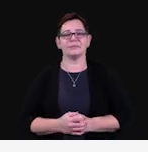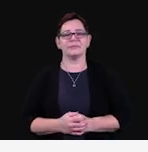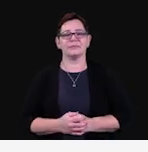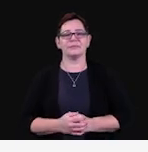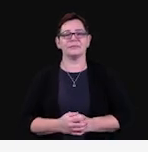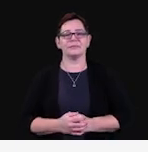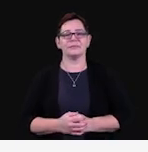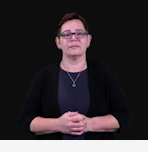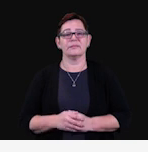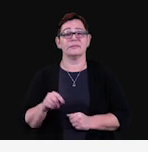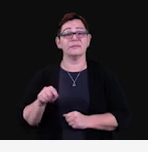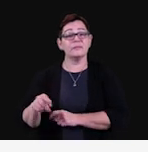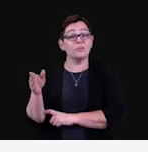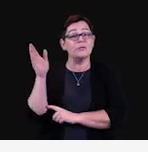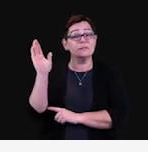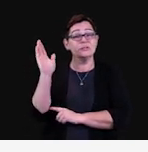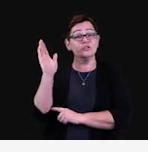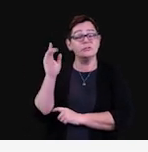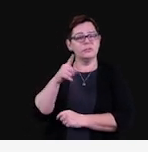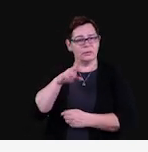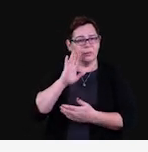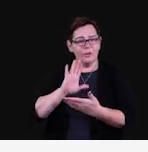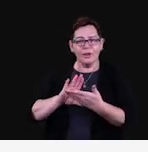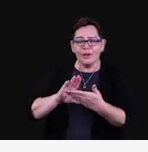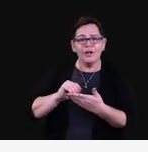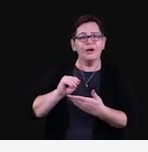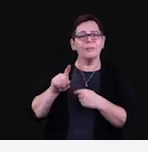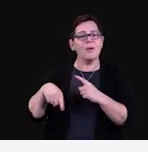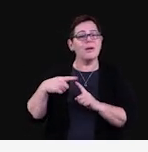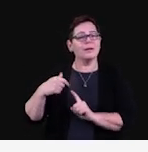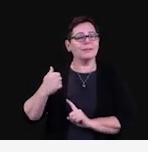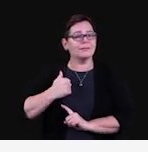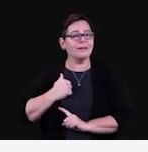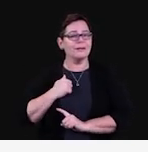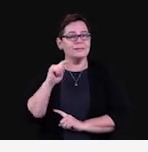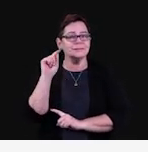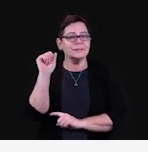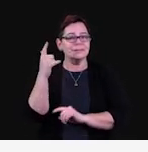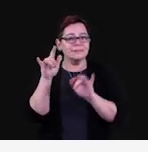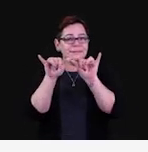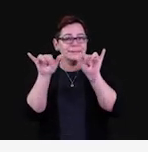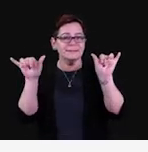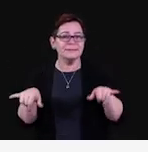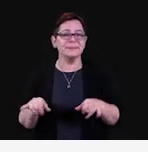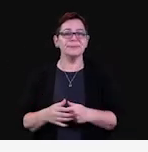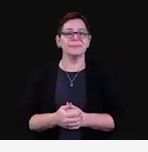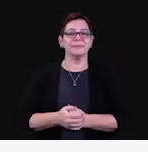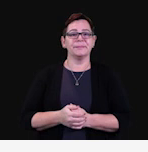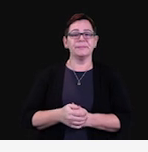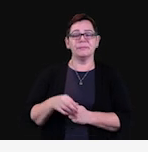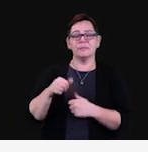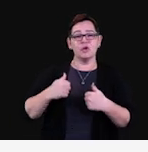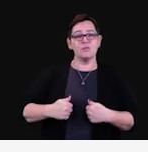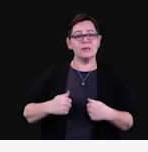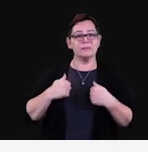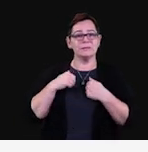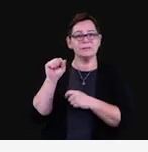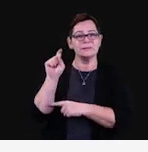In this presentation, you will learn about: Canada’s tax system residency status for income tax purposes